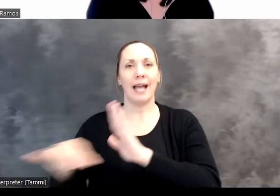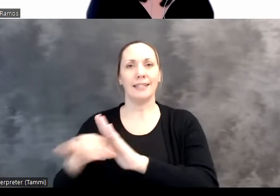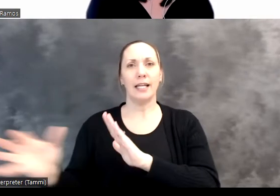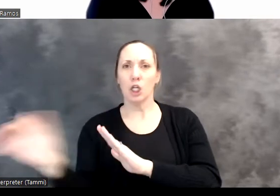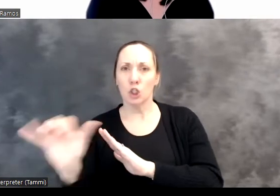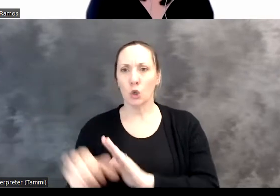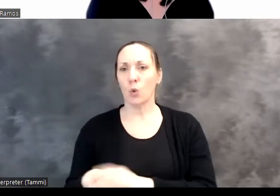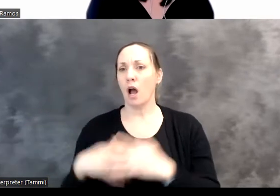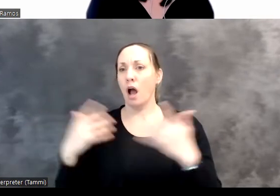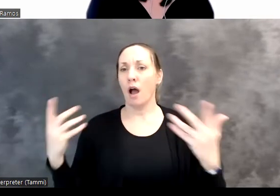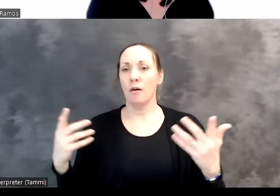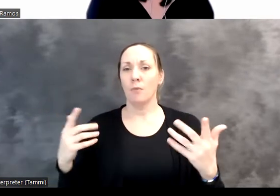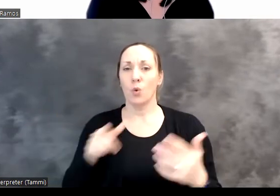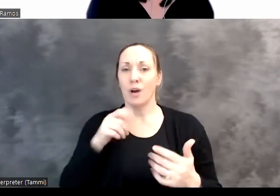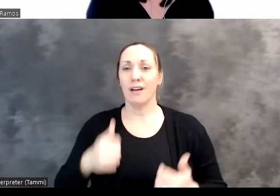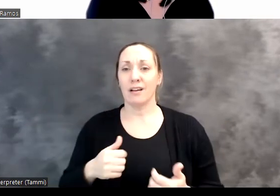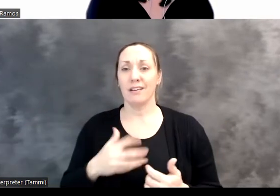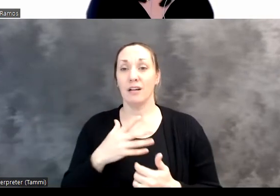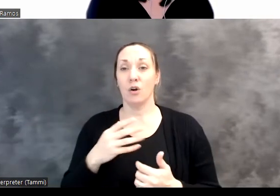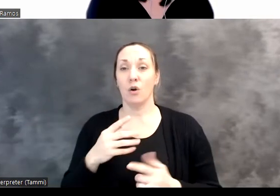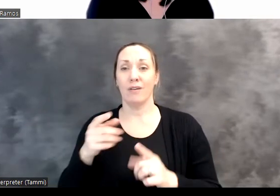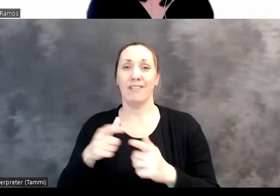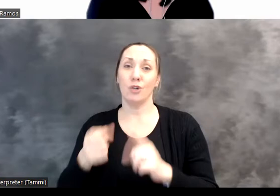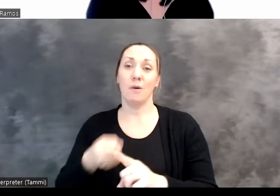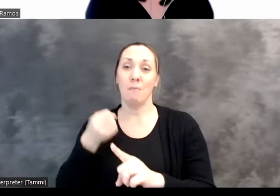mentioned and there are intersecting identities that have a huge impact on